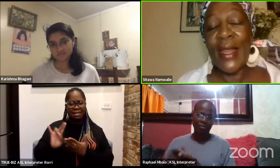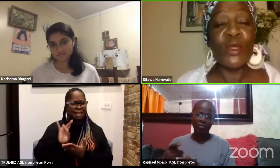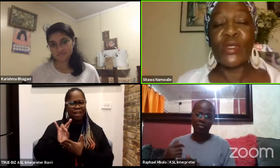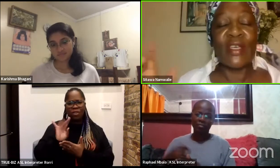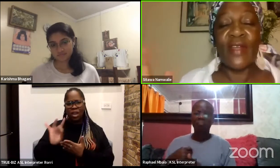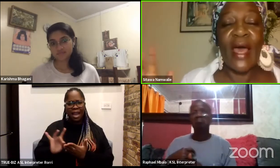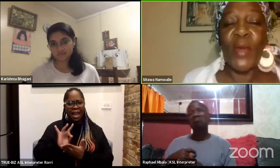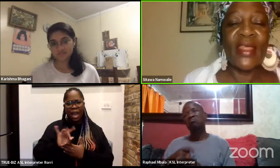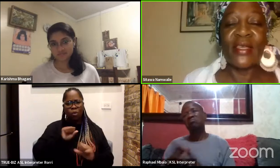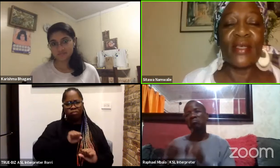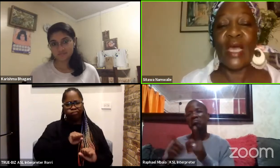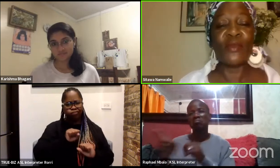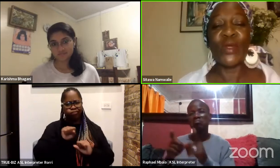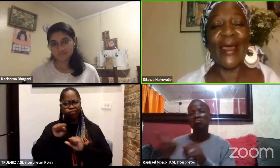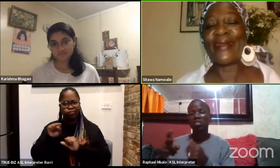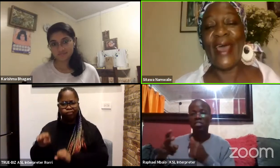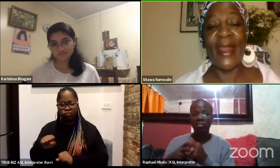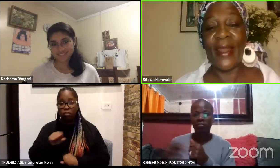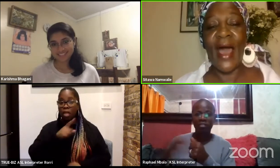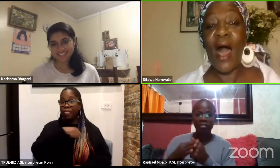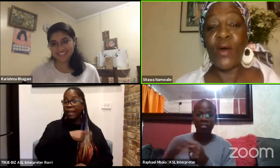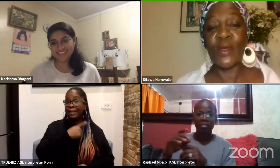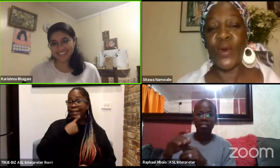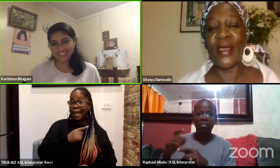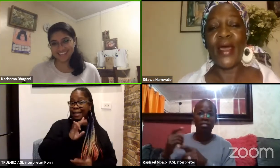they claimed it was seven, but I think sometimes we were like 10 hours away.